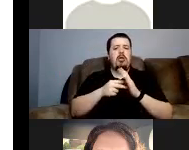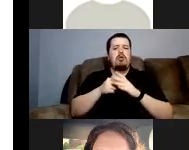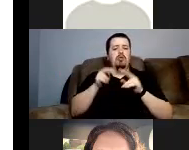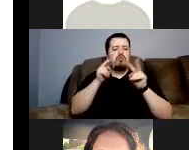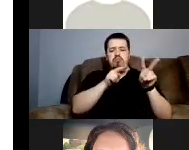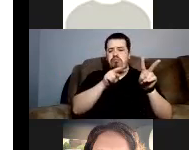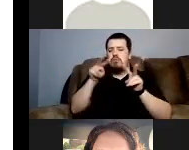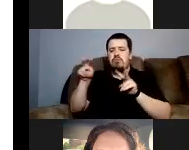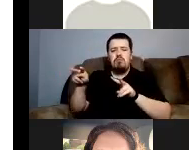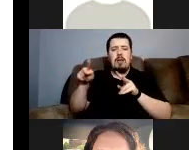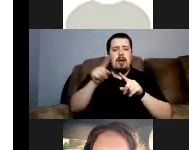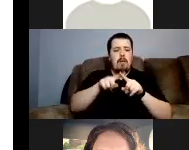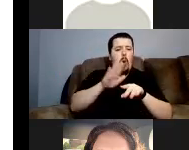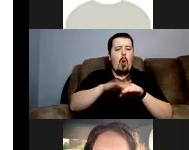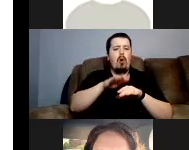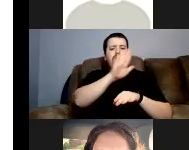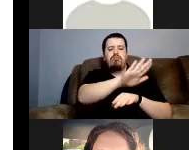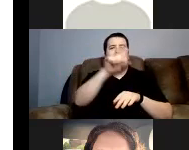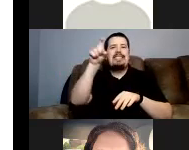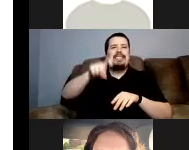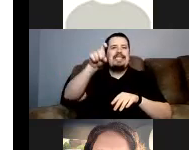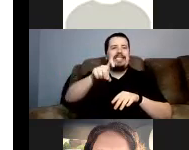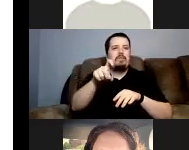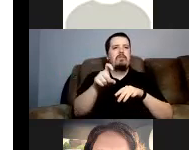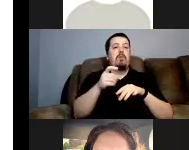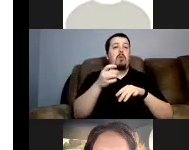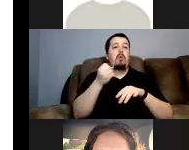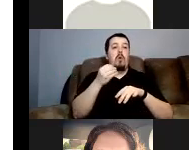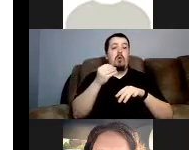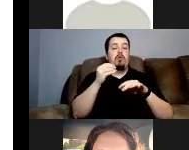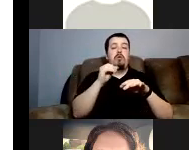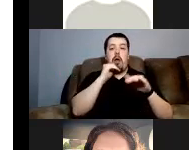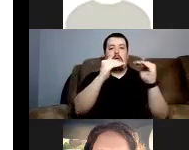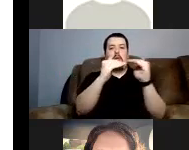funding and it is student-centric. So it takes students and looks at what their needs are and